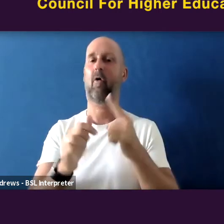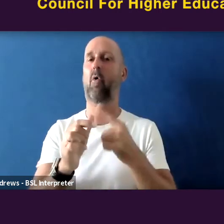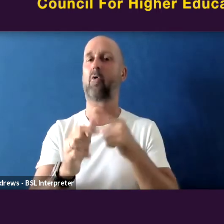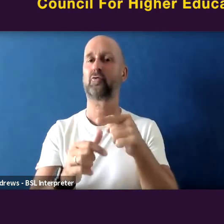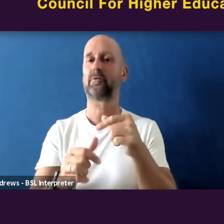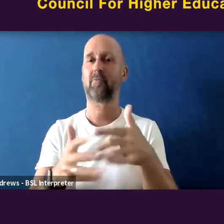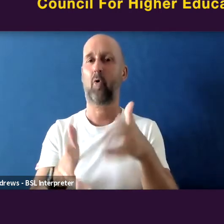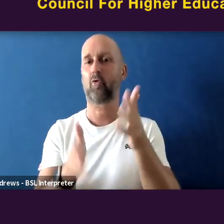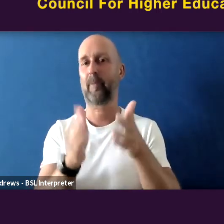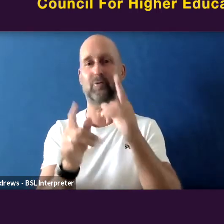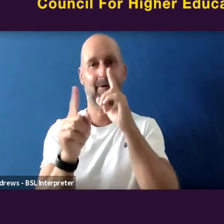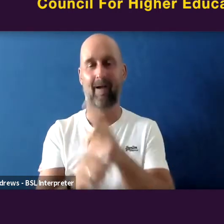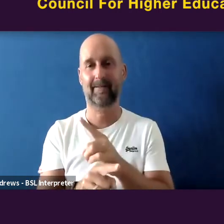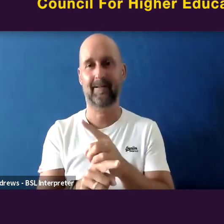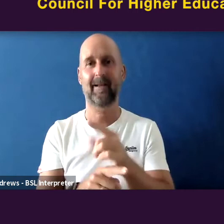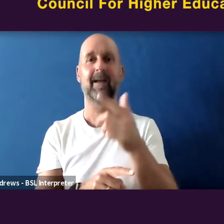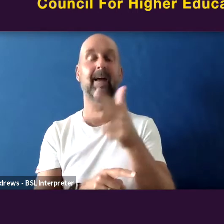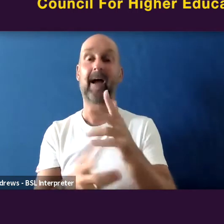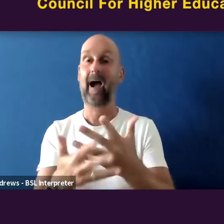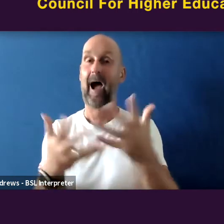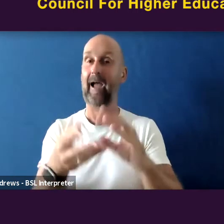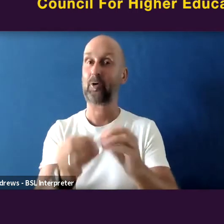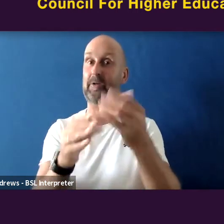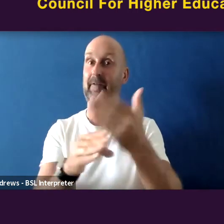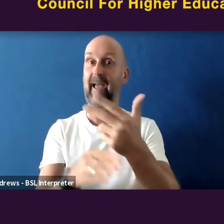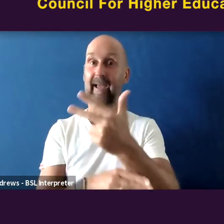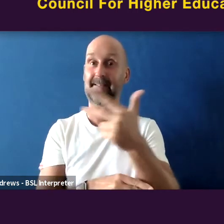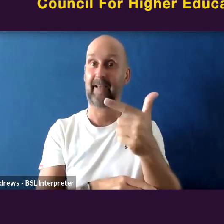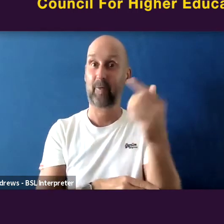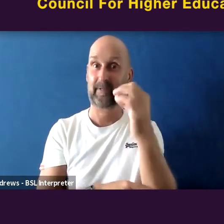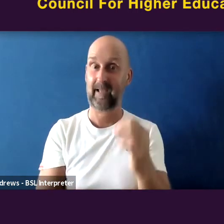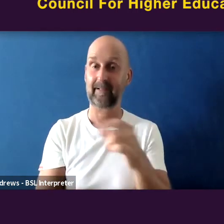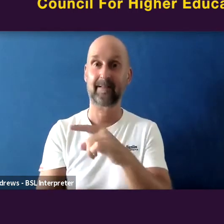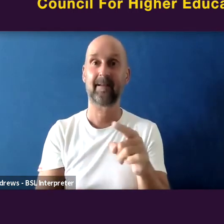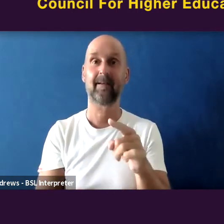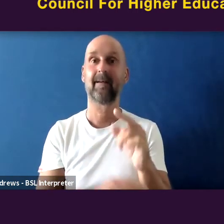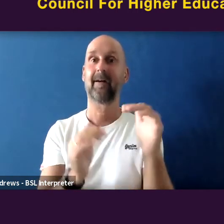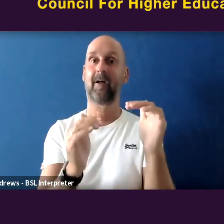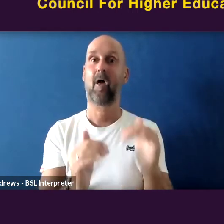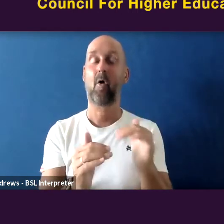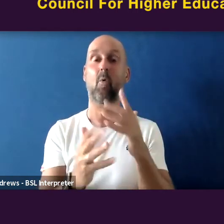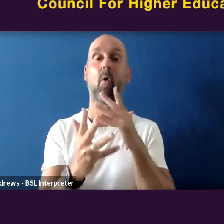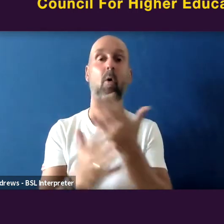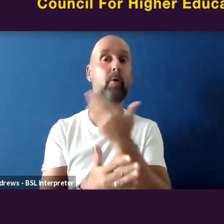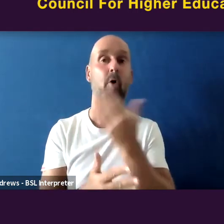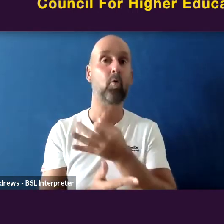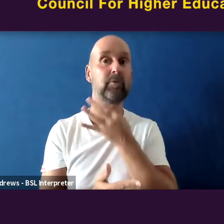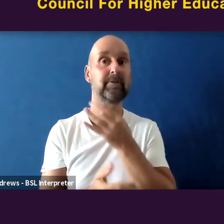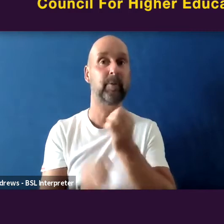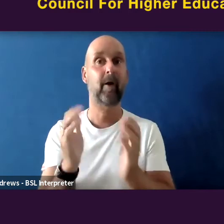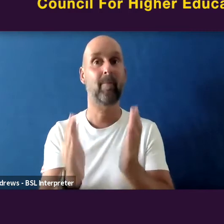87% of highly creative roles in the UK are at low to no risk of being automated.